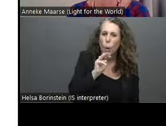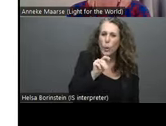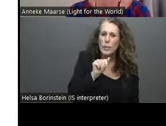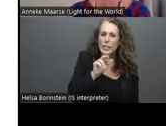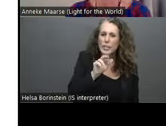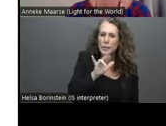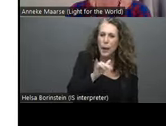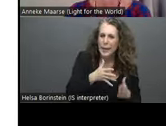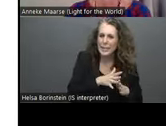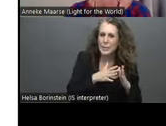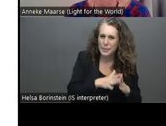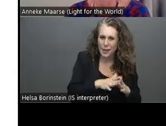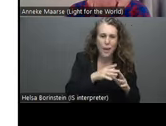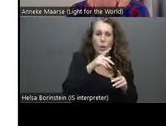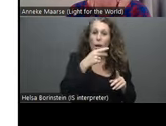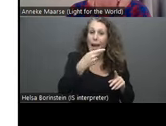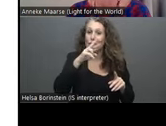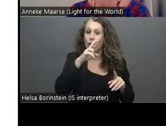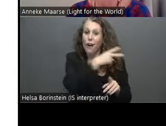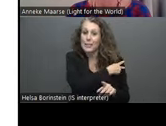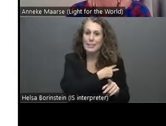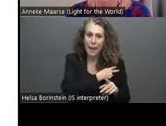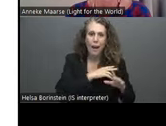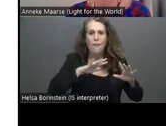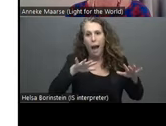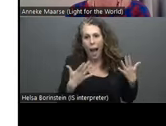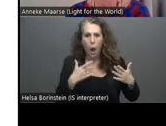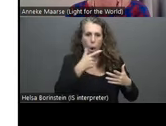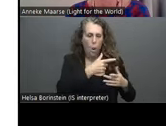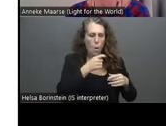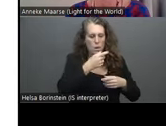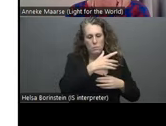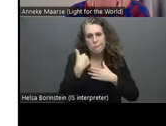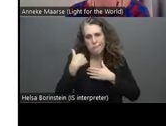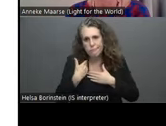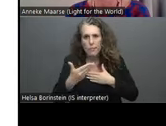about inclusive hiring processes, but also general disability awareness trainings for